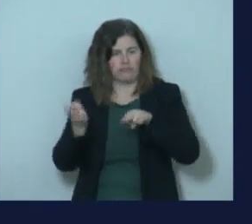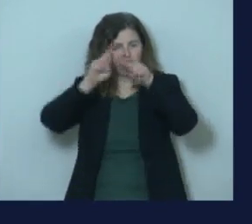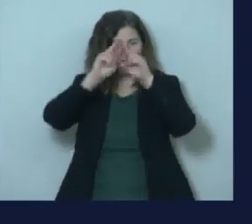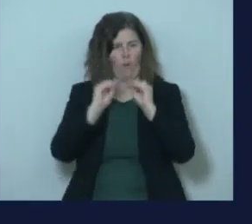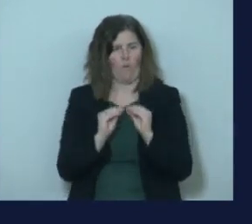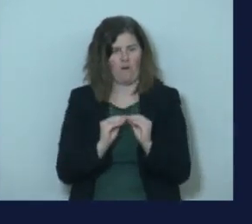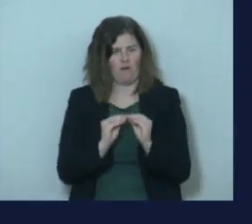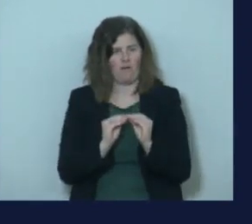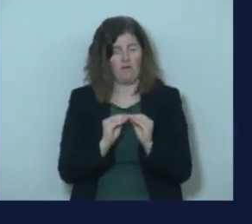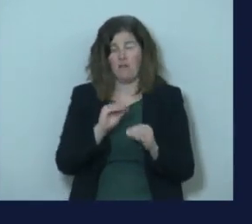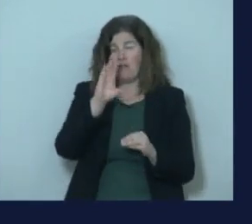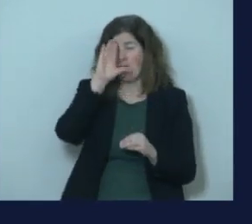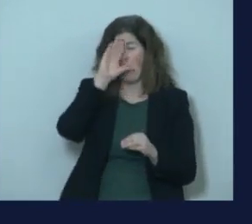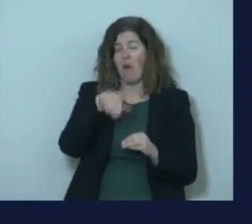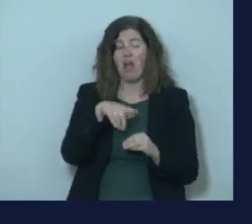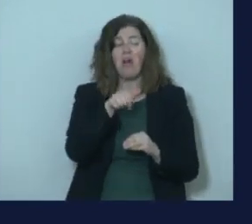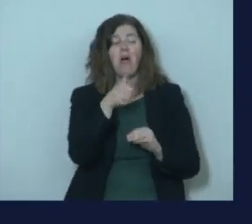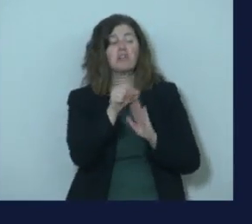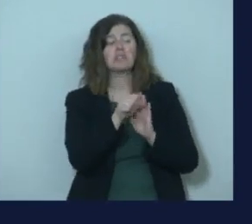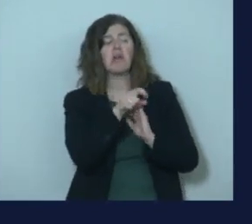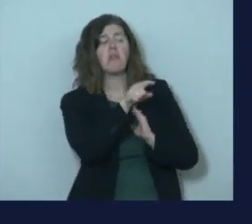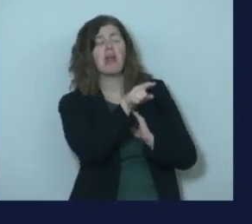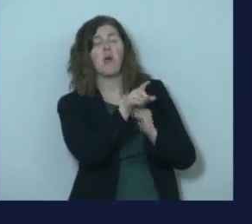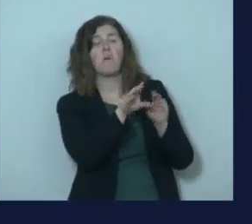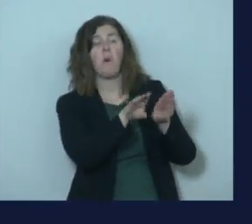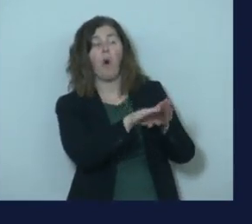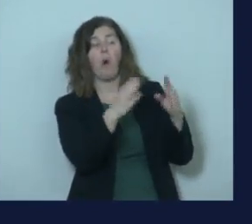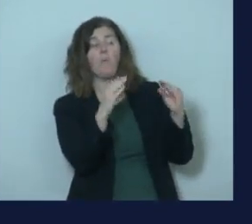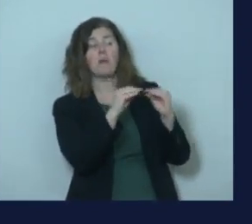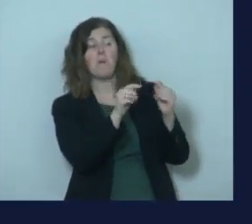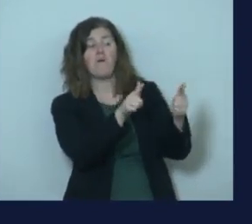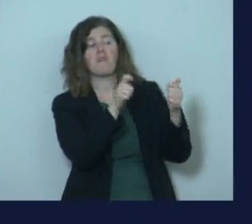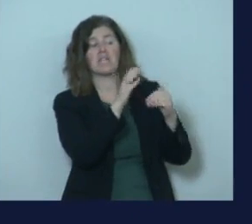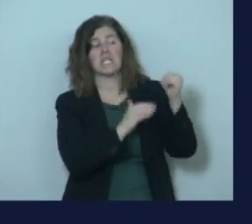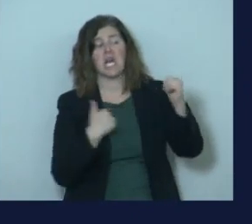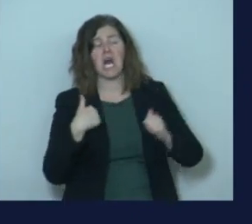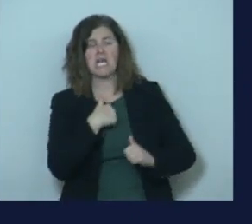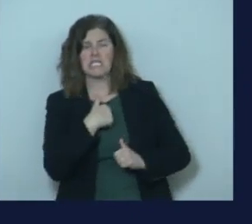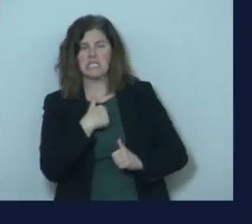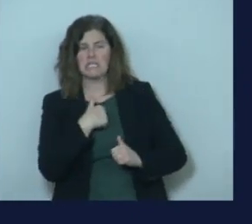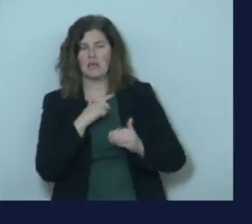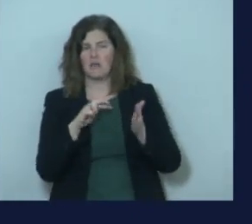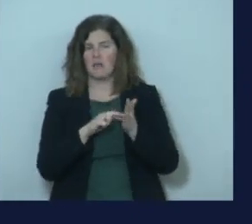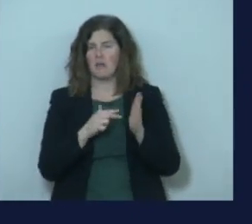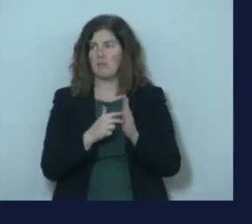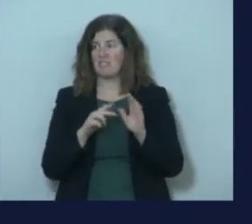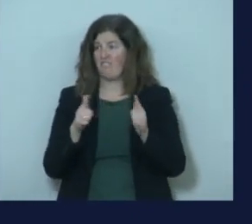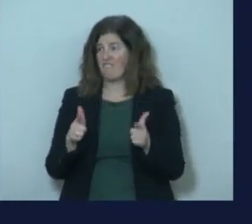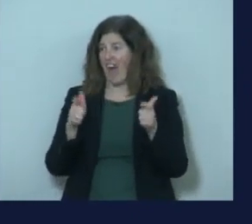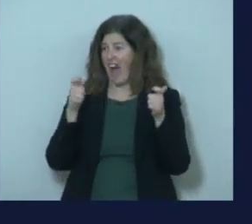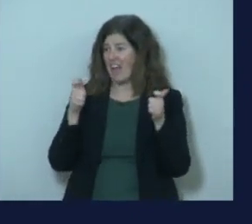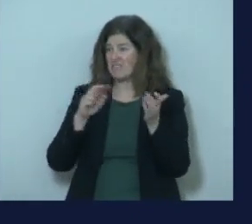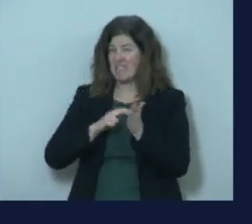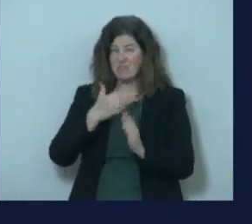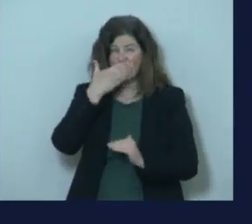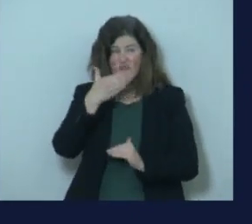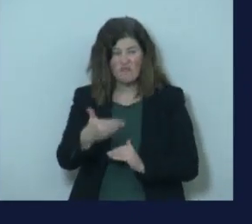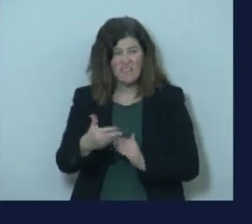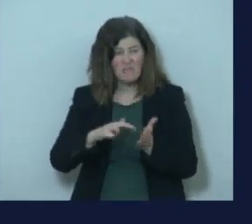IF YOU ARE TRAVELING BETWEEN AN AREA OF NEW MEXICO, YOU ARE INCREASING RISK.